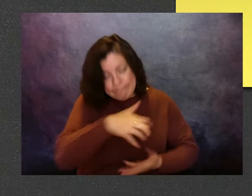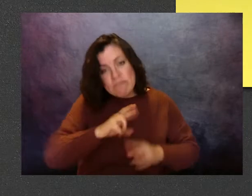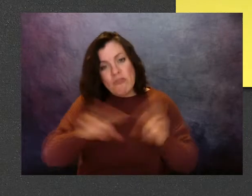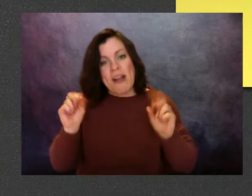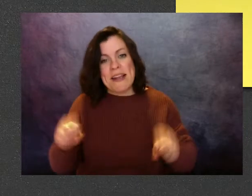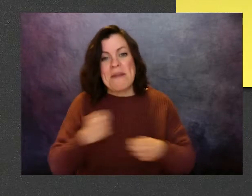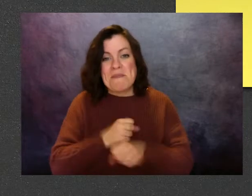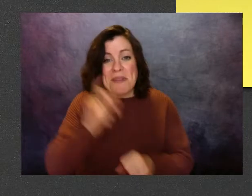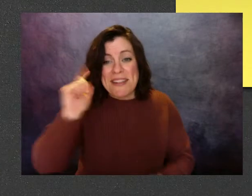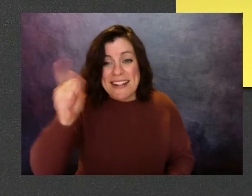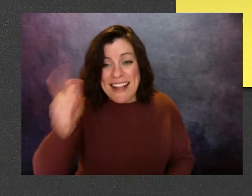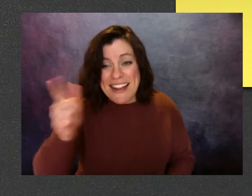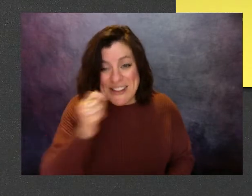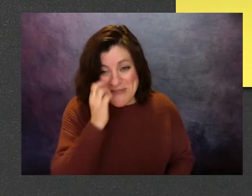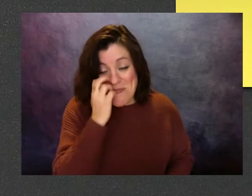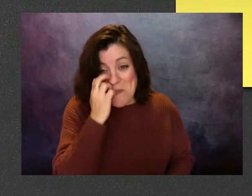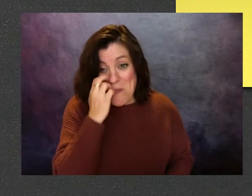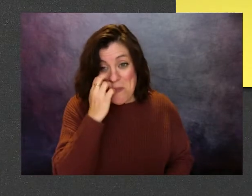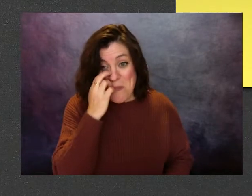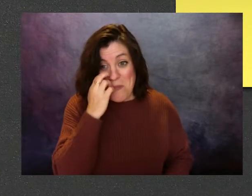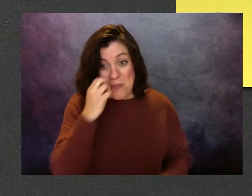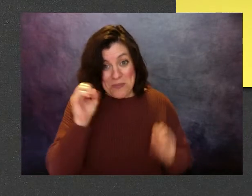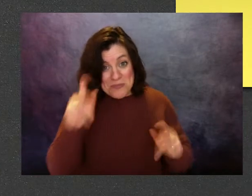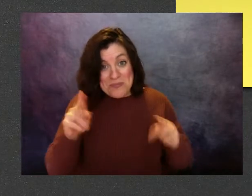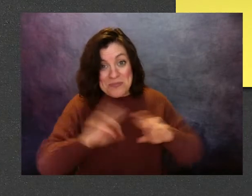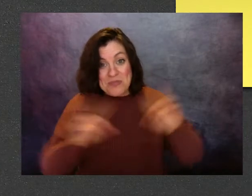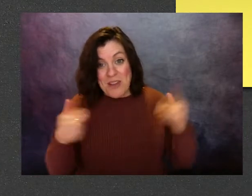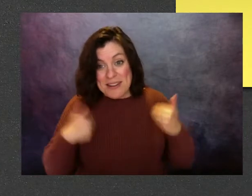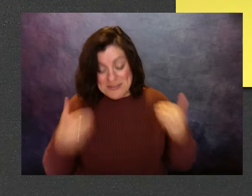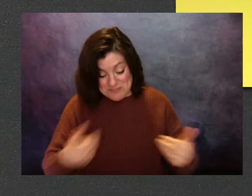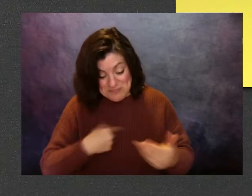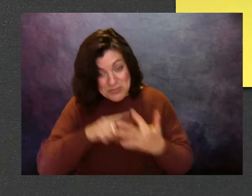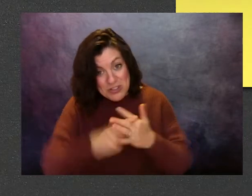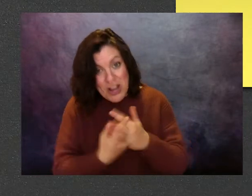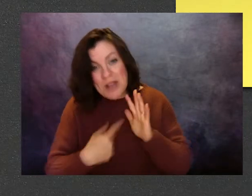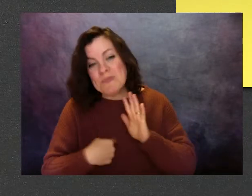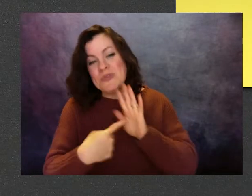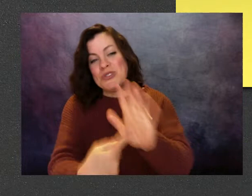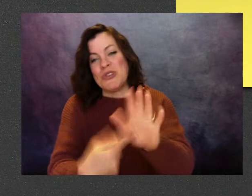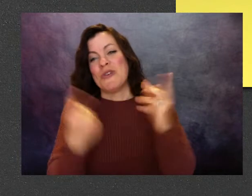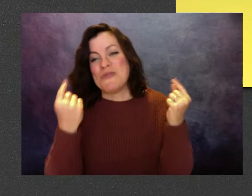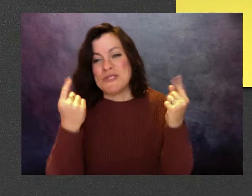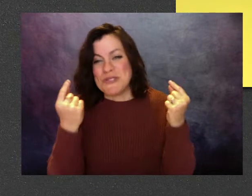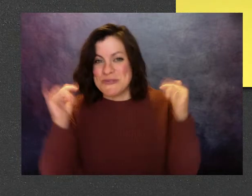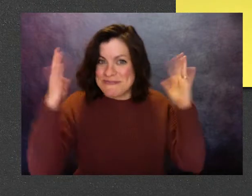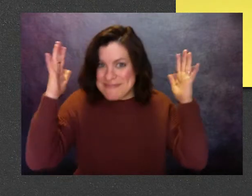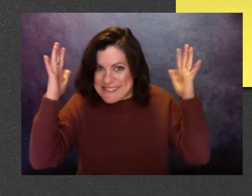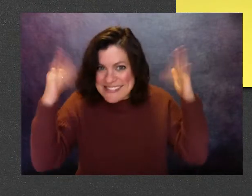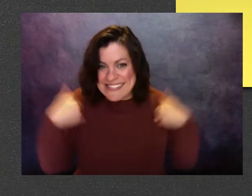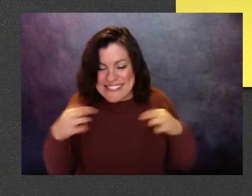What do you say? Are you ready to start our art Yay me too. Okay.